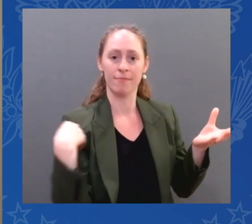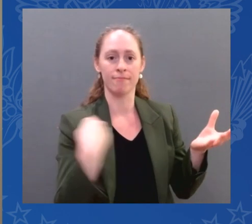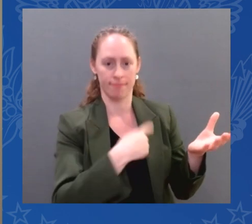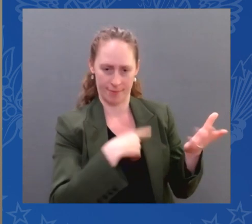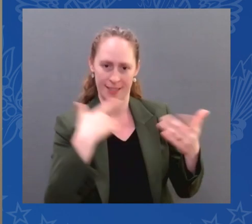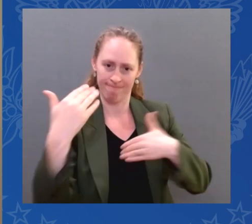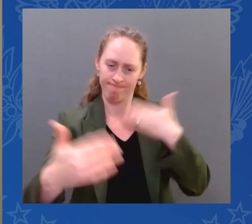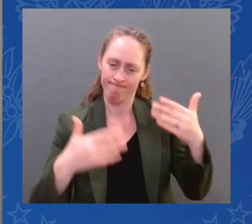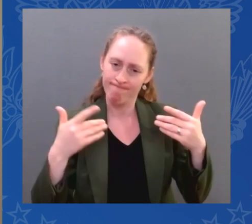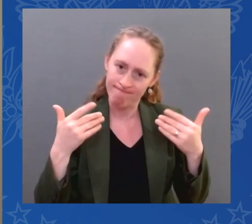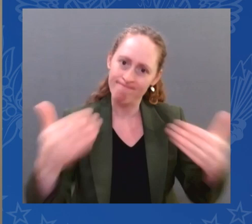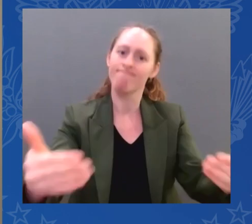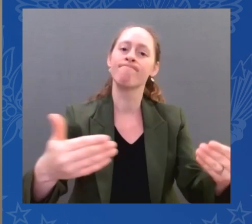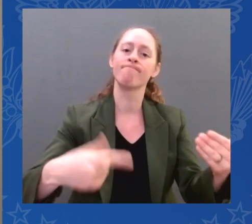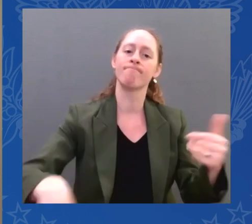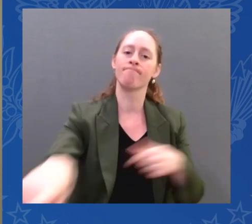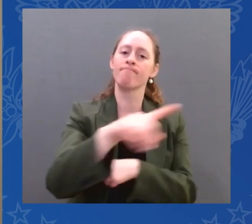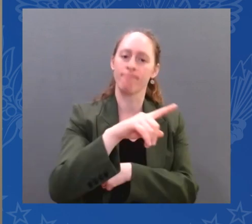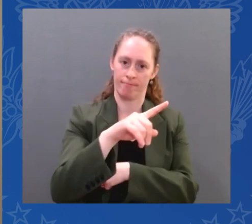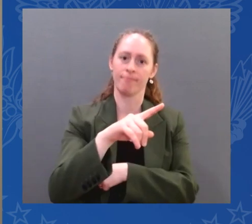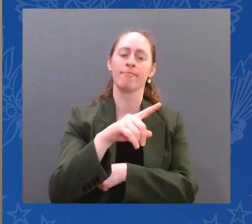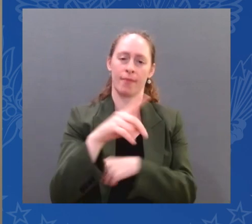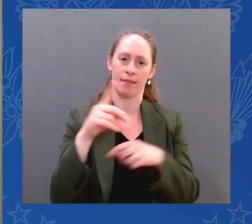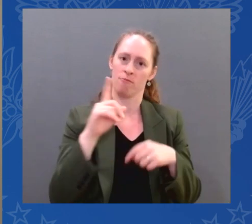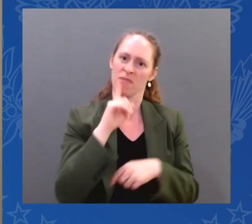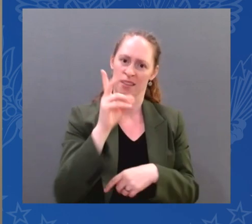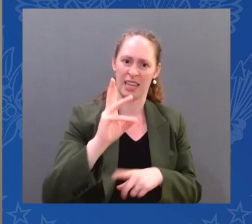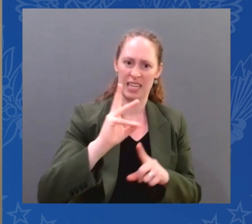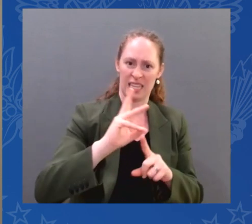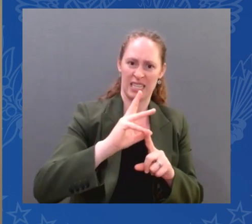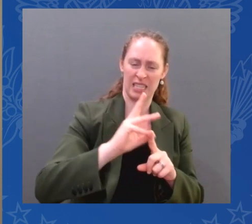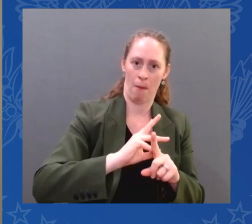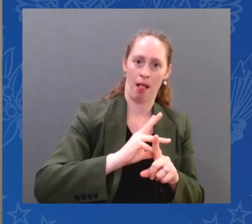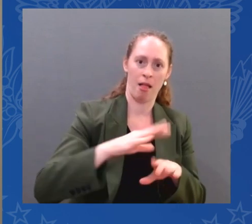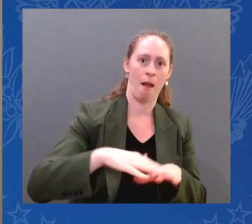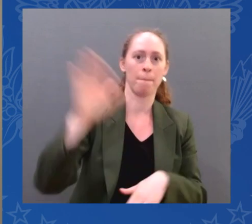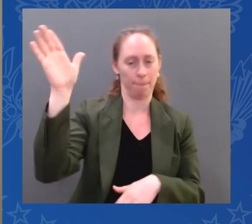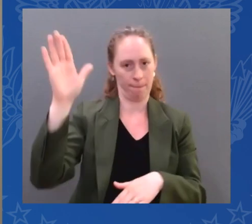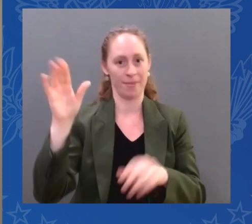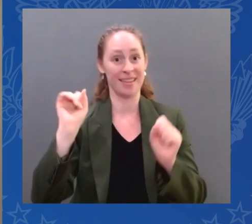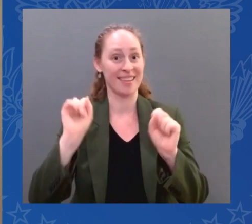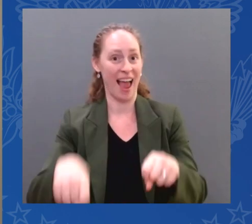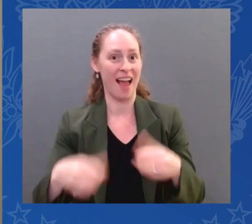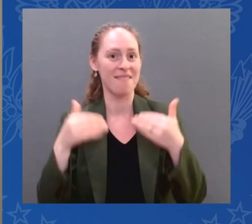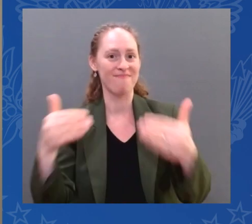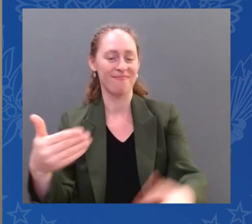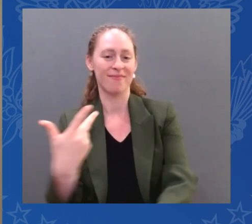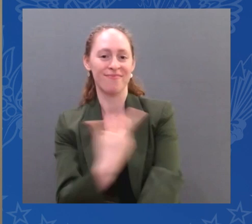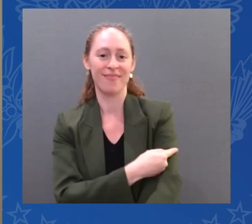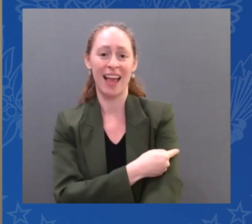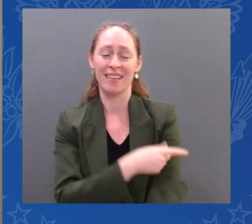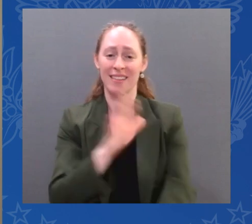In the first time in our fight against this pandemic, nearly every American can now have access to lifesaving vaccines.